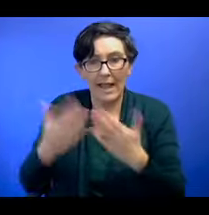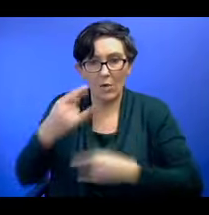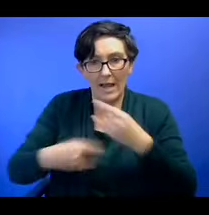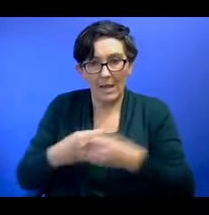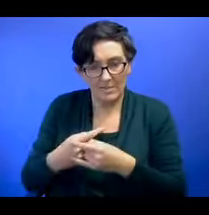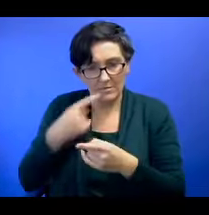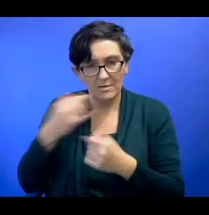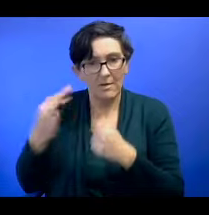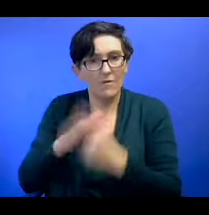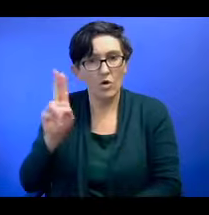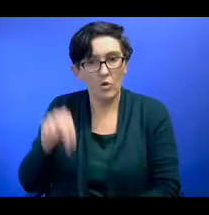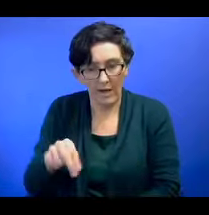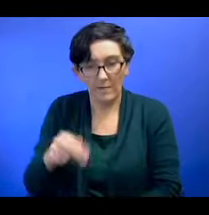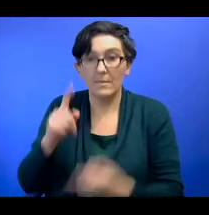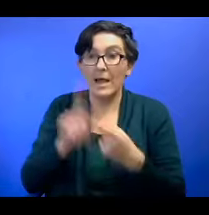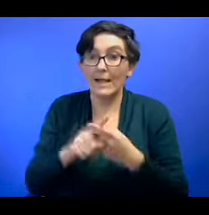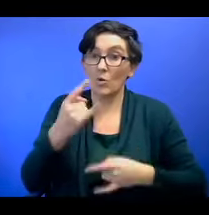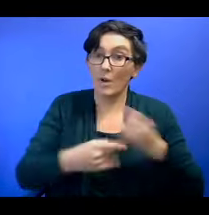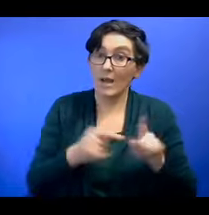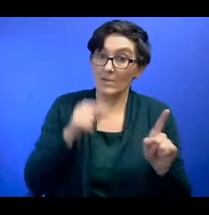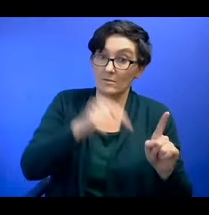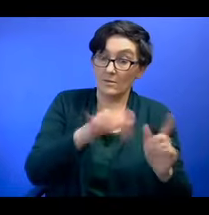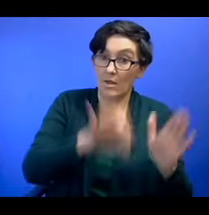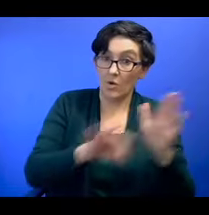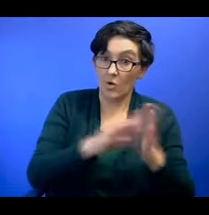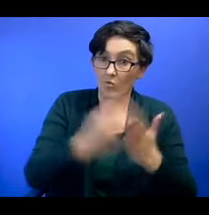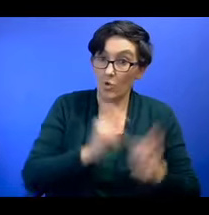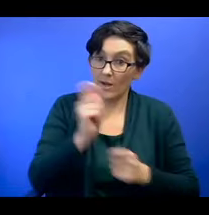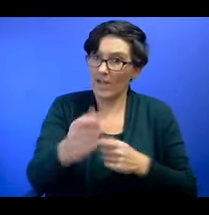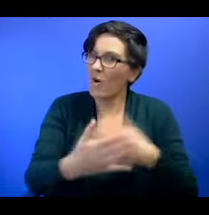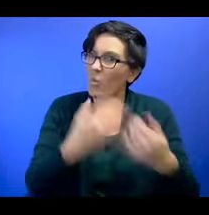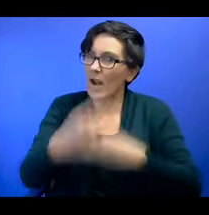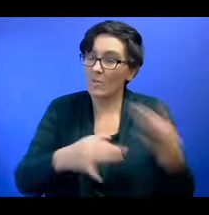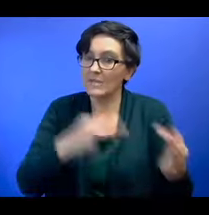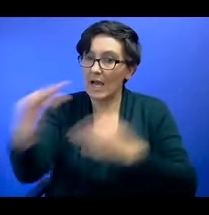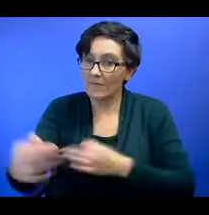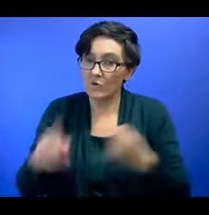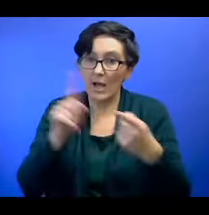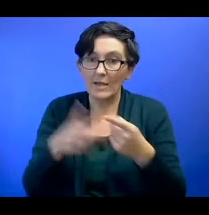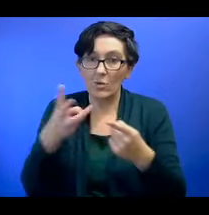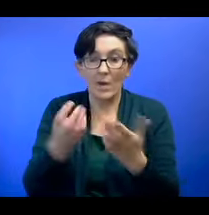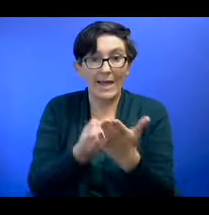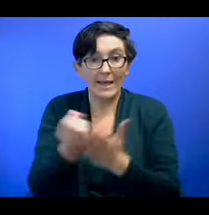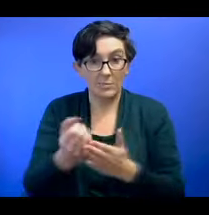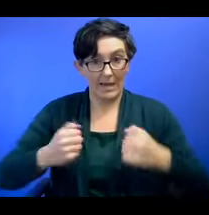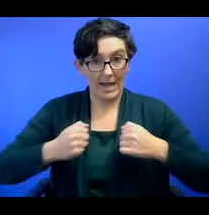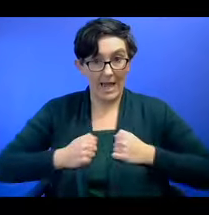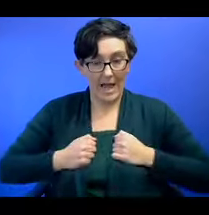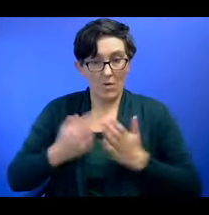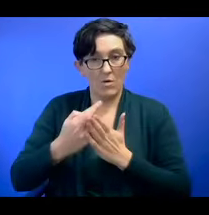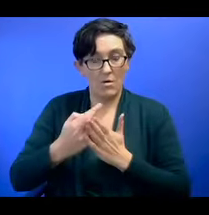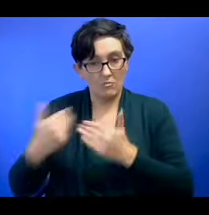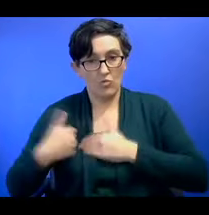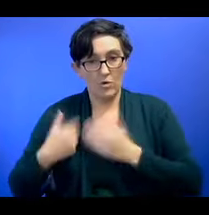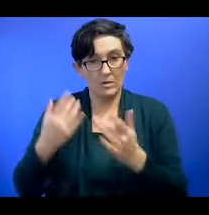what happens to the State reports once it submits it, and about our role in developing a shadow report.